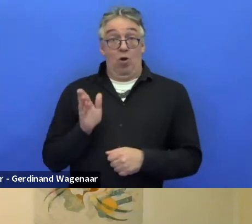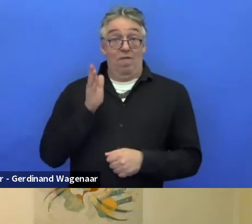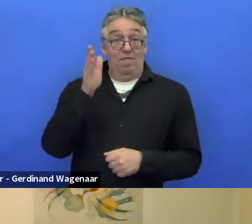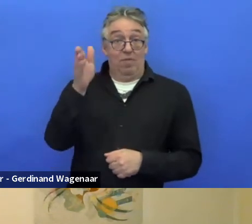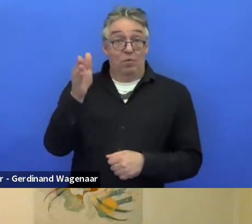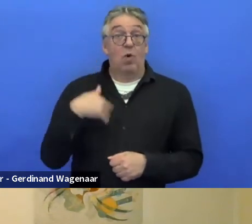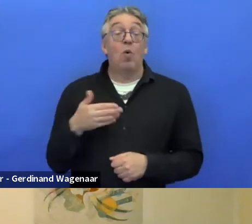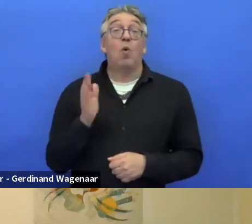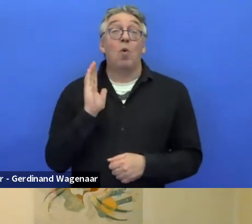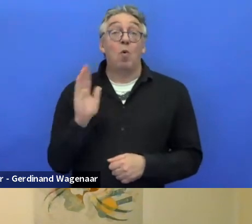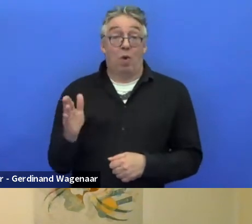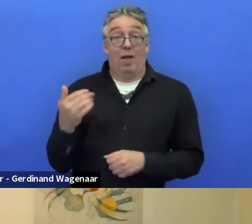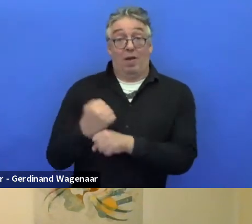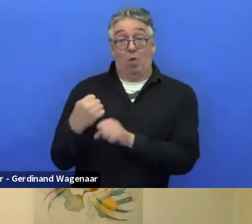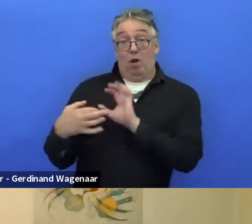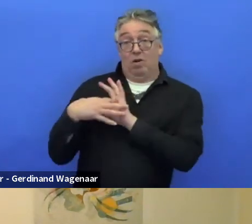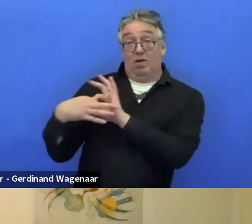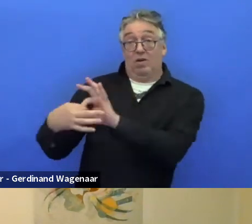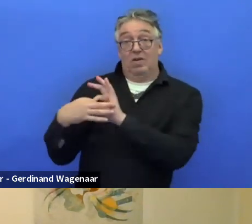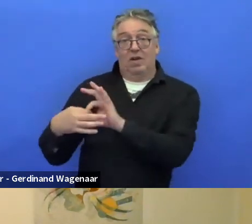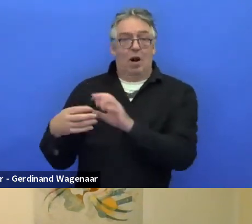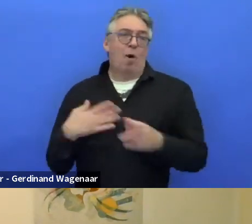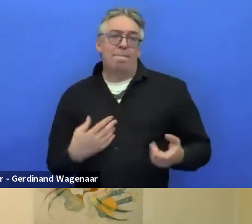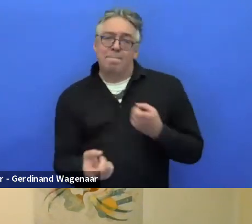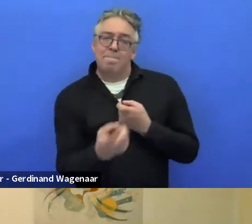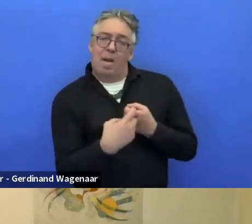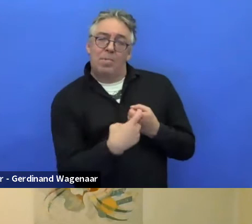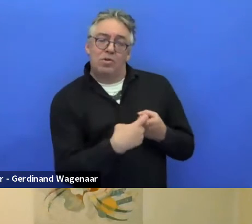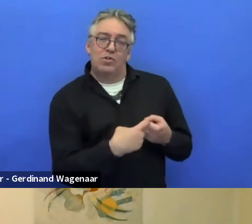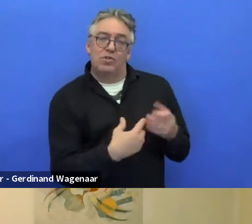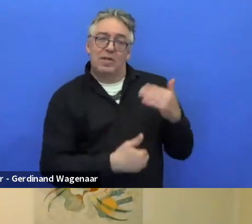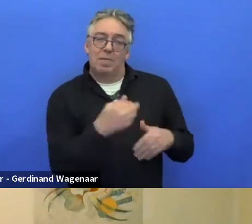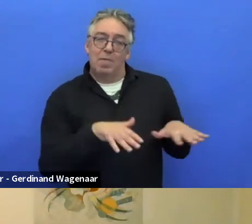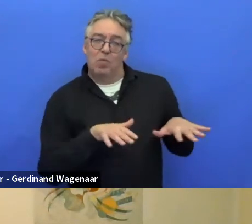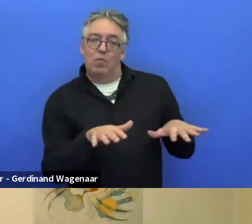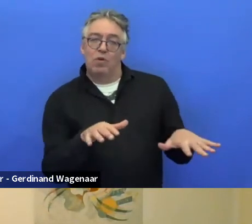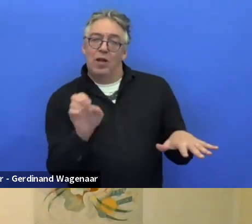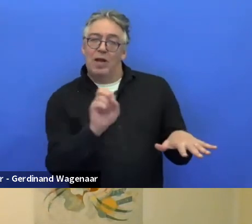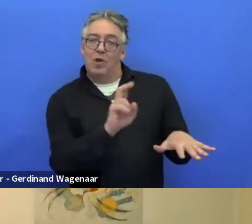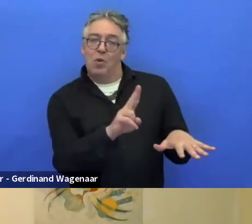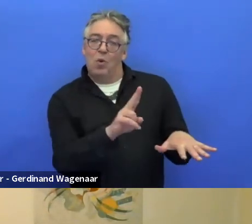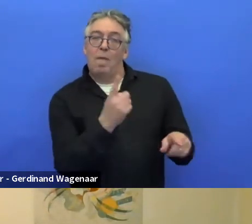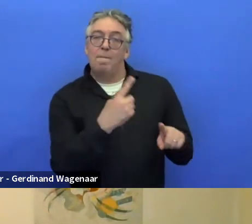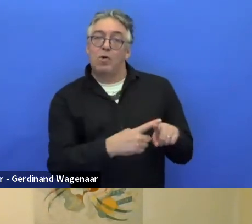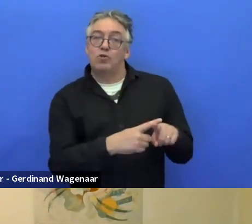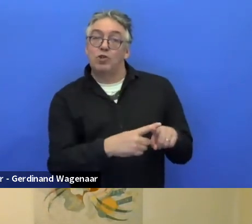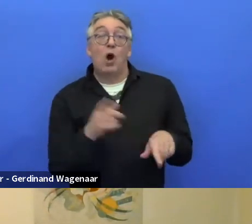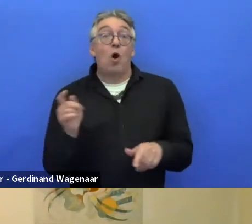with our members with the disability movement in Europe and the members of the EU monitoring framework